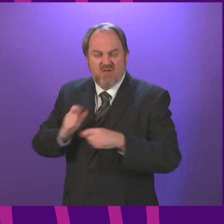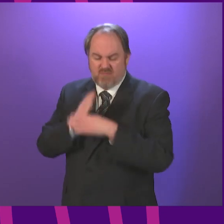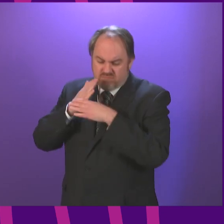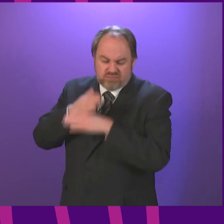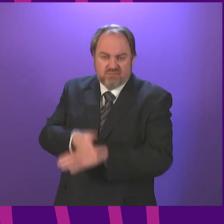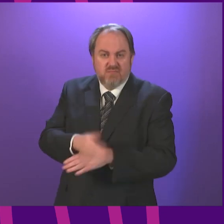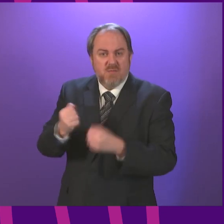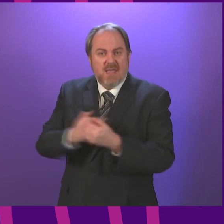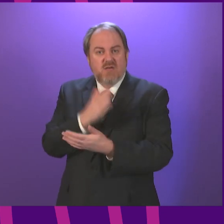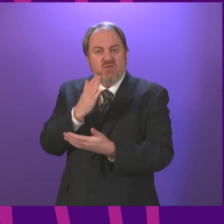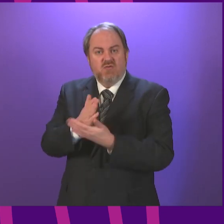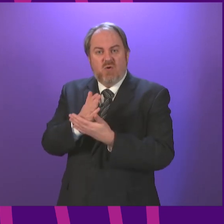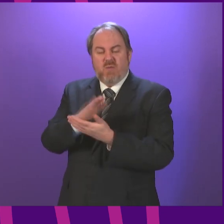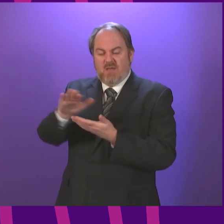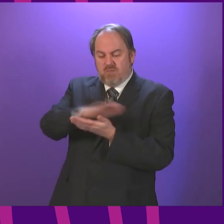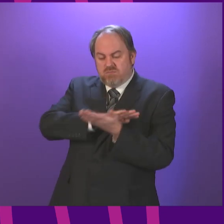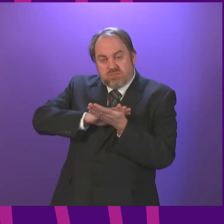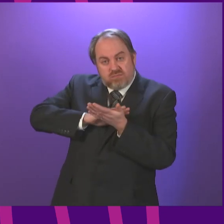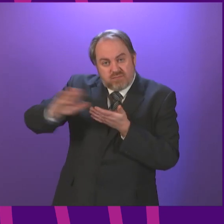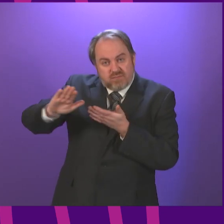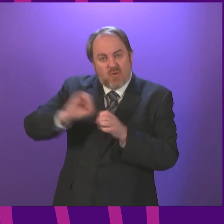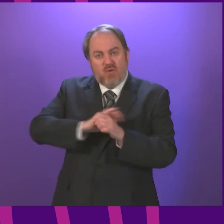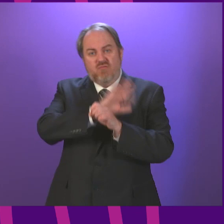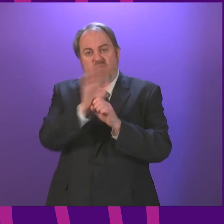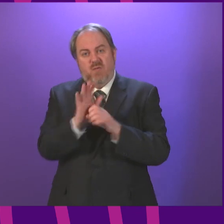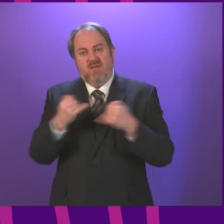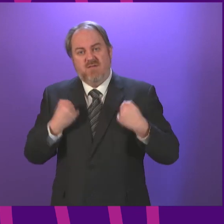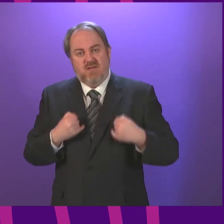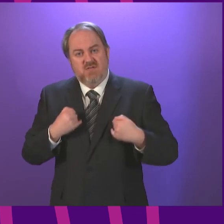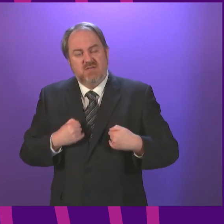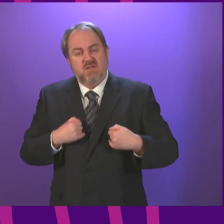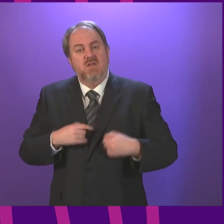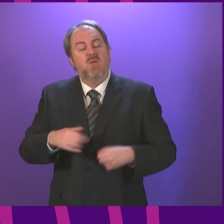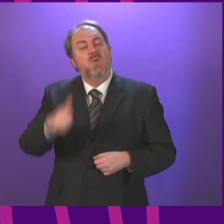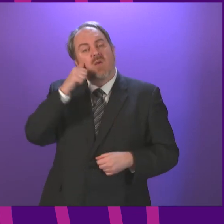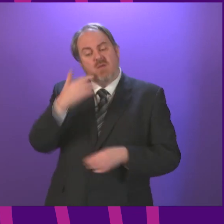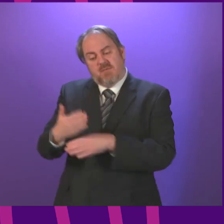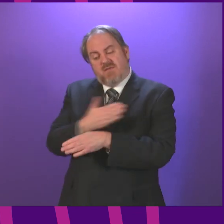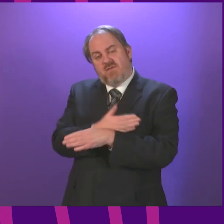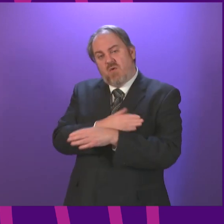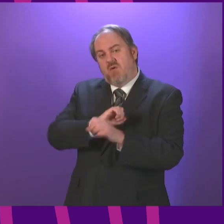On cancer waiting times, before Covid, the average waiting times between diagnosis and